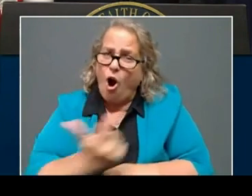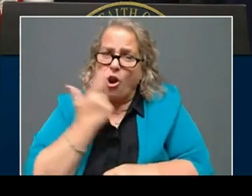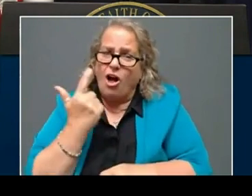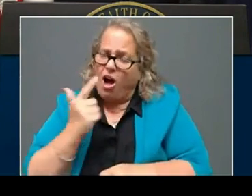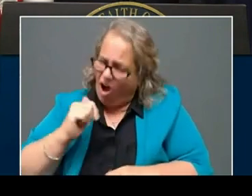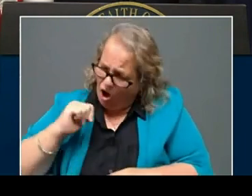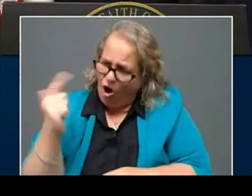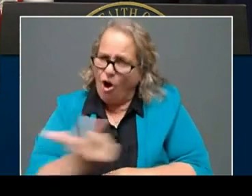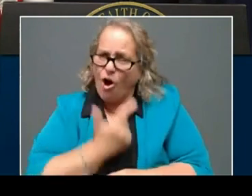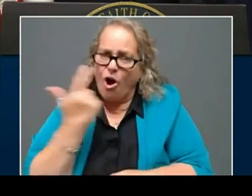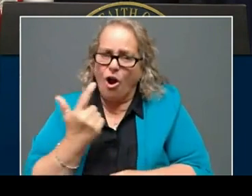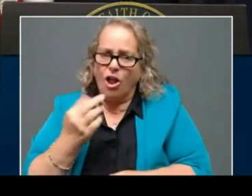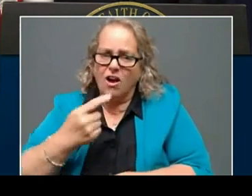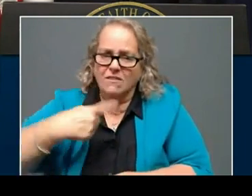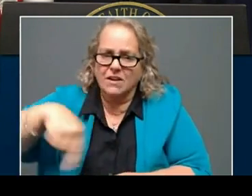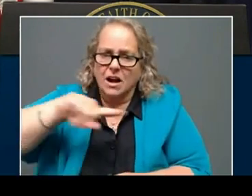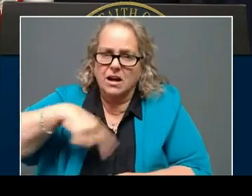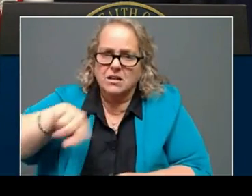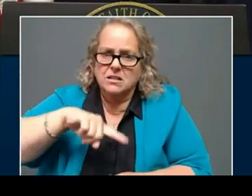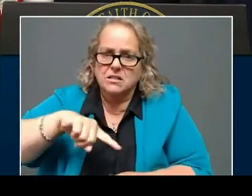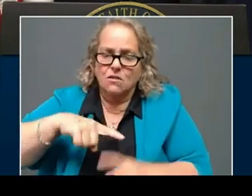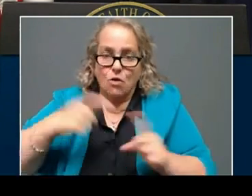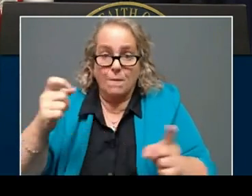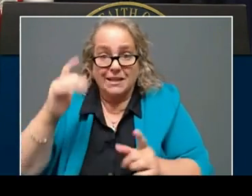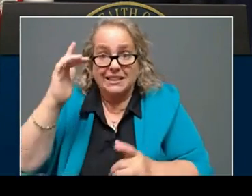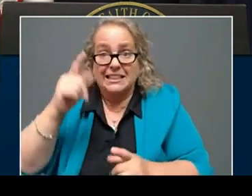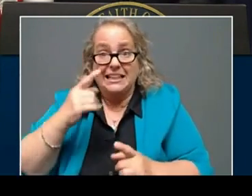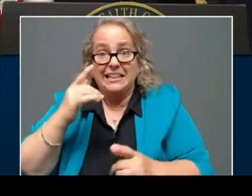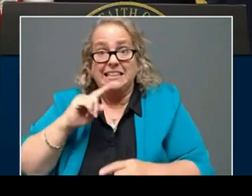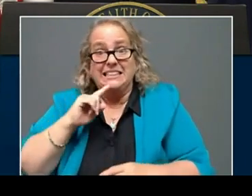serious illness and disease, protect all of our communities, let us do